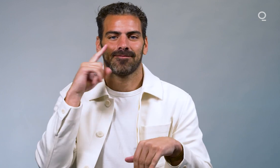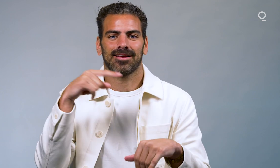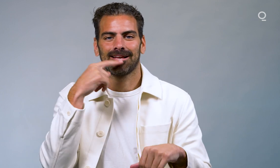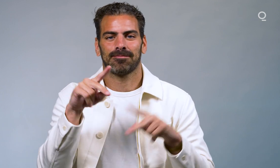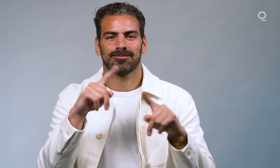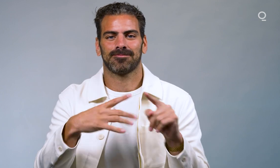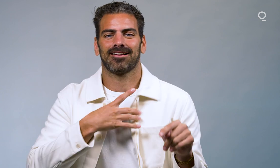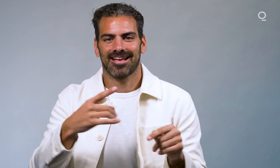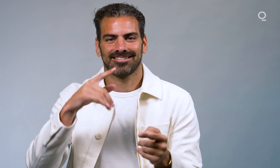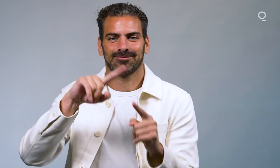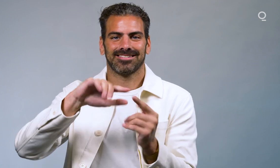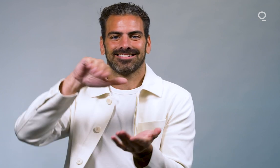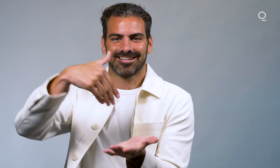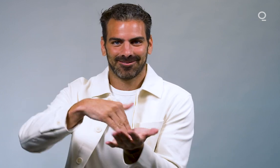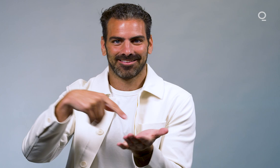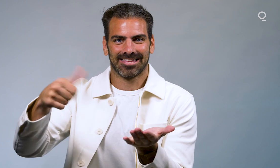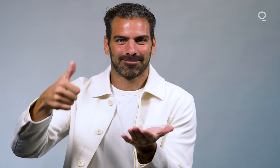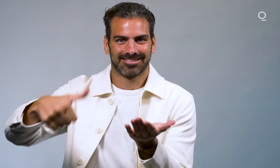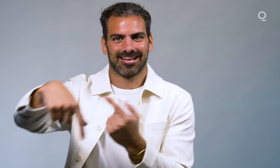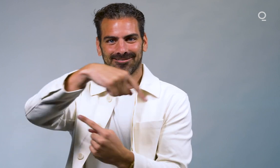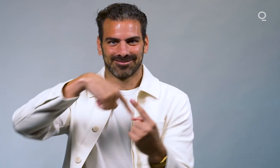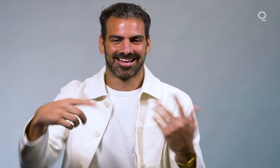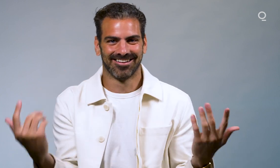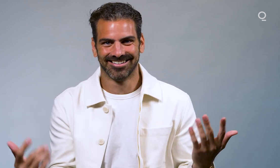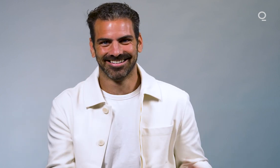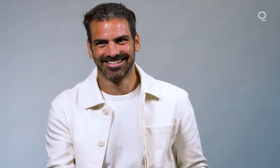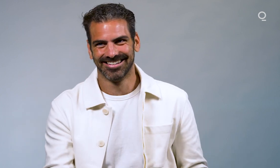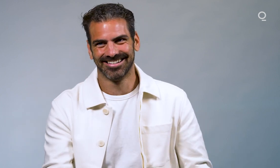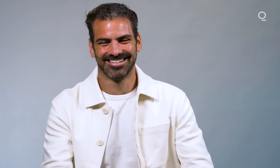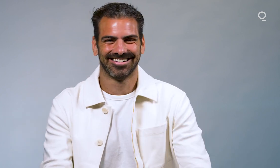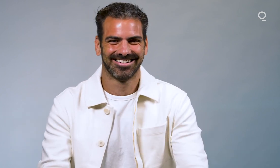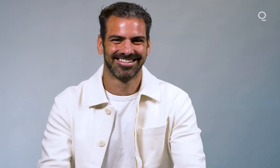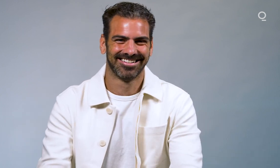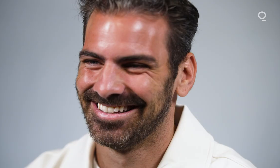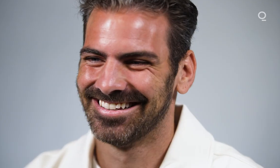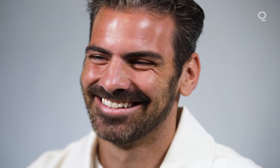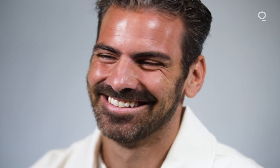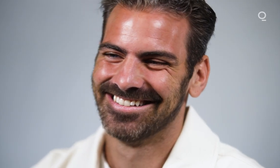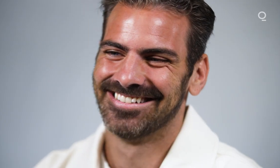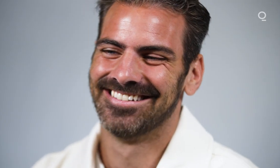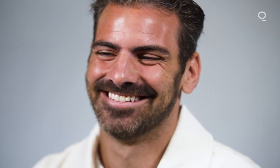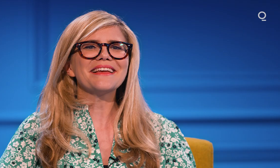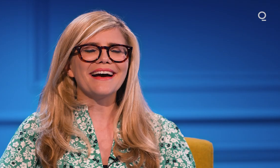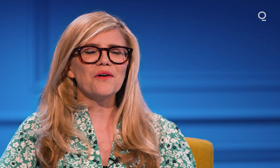But you know, it's very typical for hearing people to want to center themselves and ask us to just orbit them. Yeah.